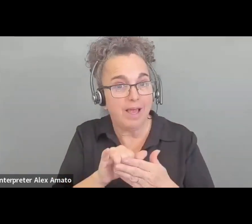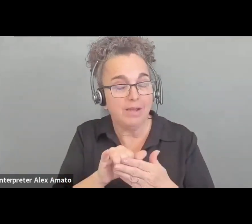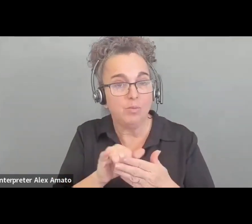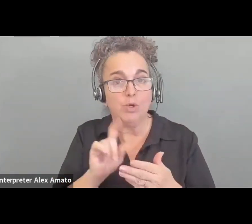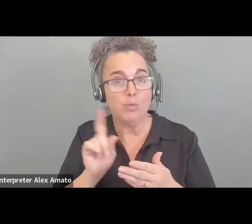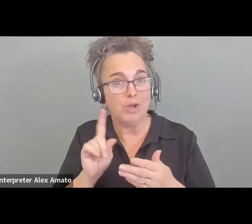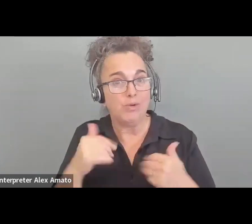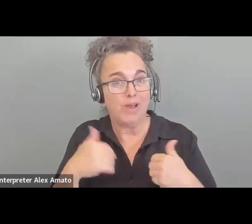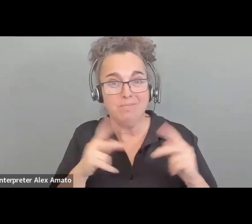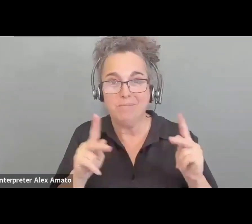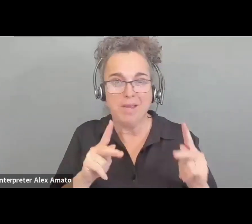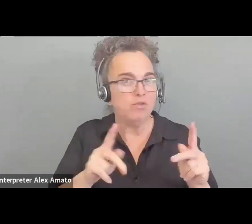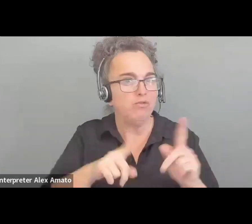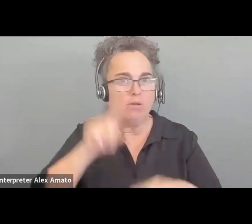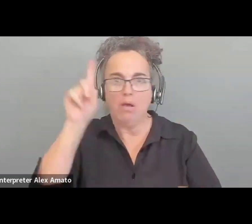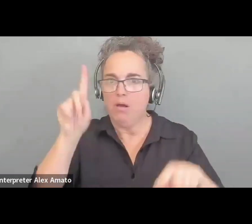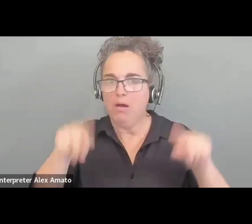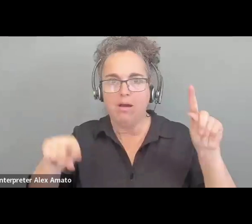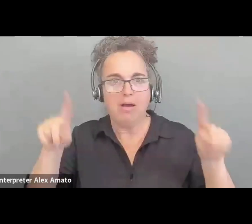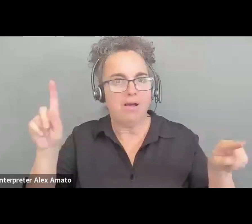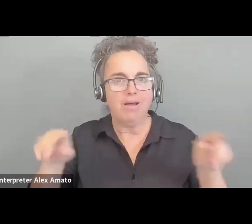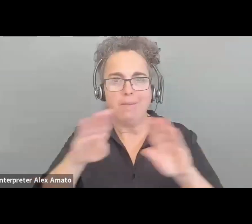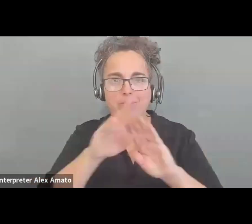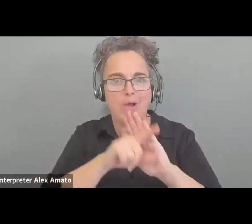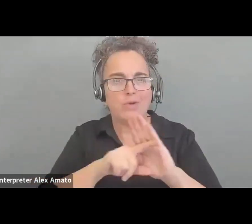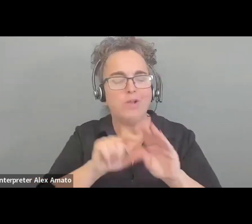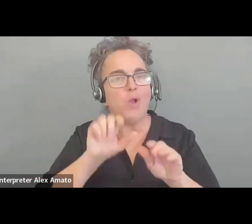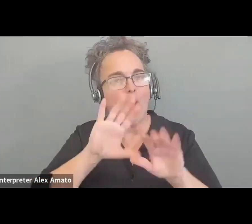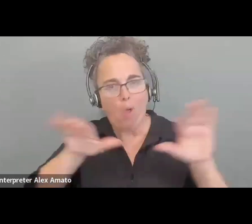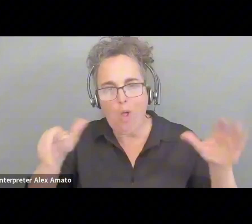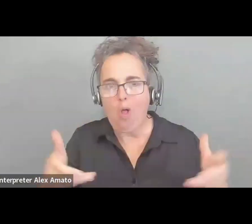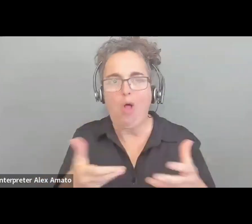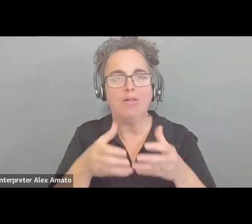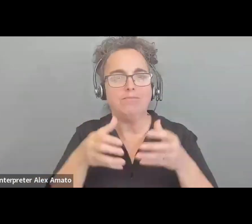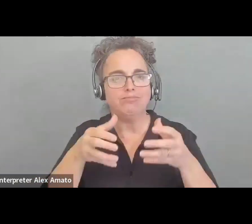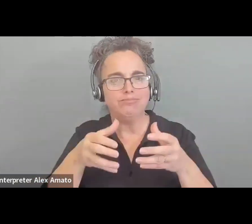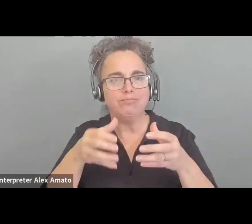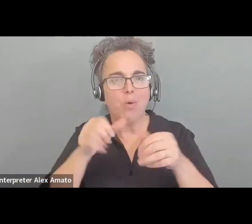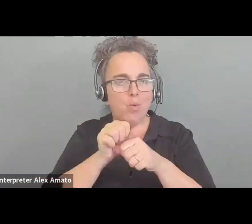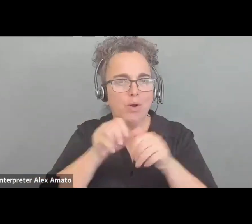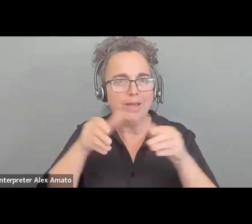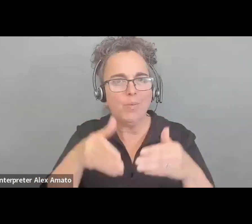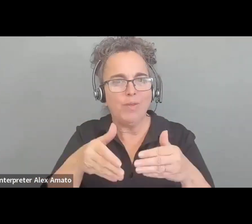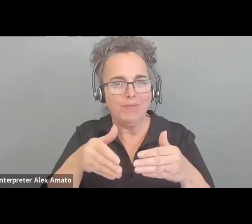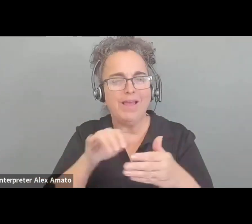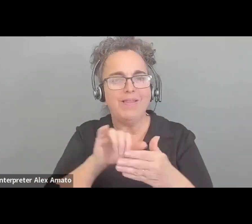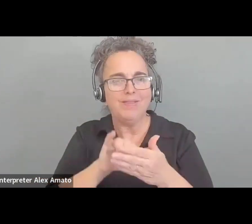who have all different types of backgrounds working around and within these, these spaces?